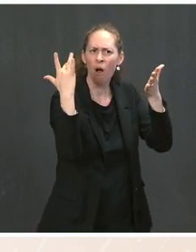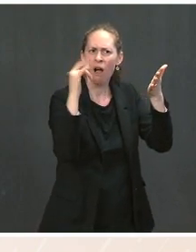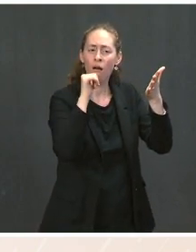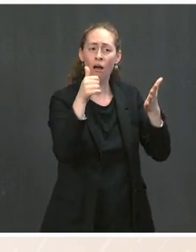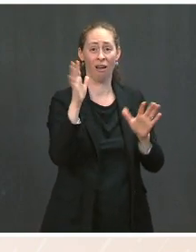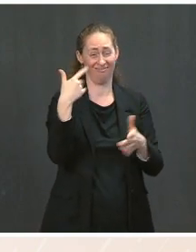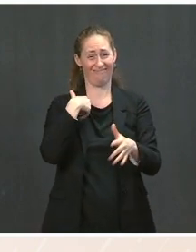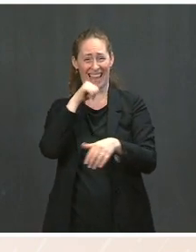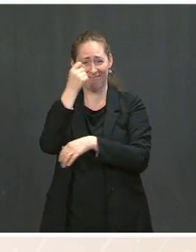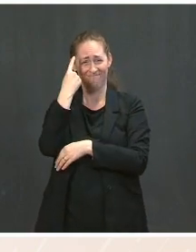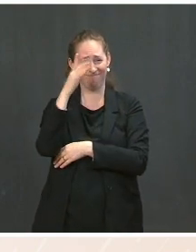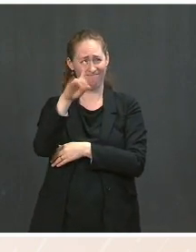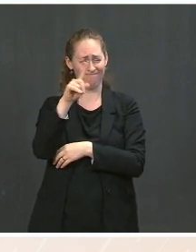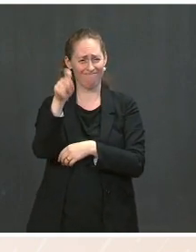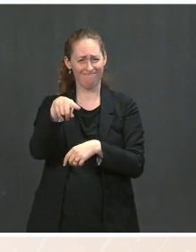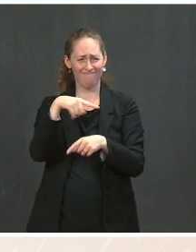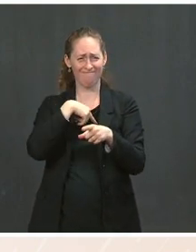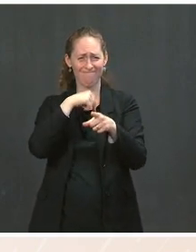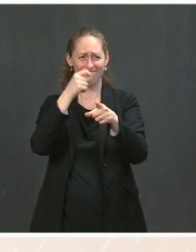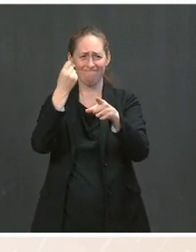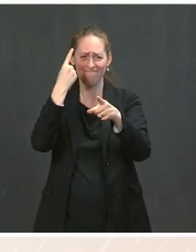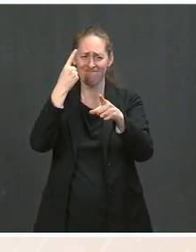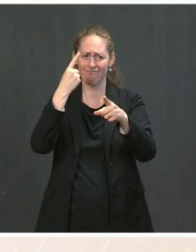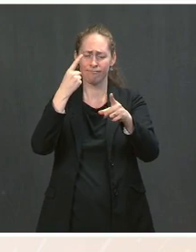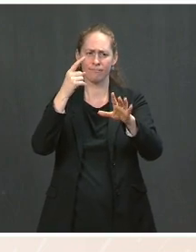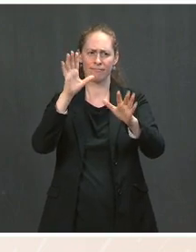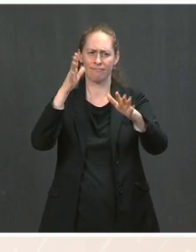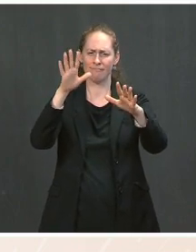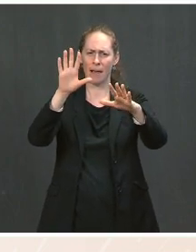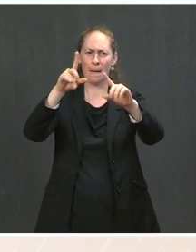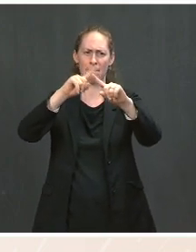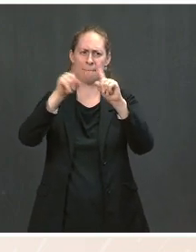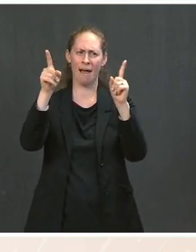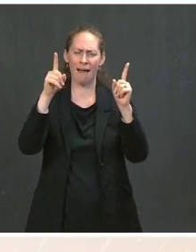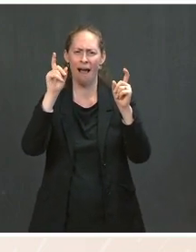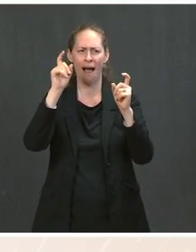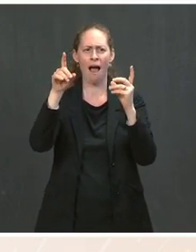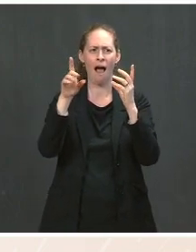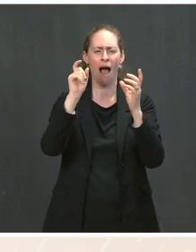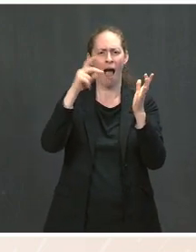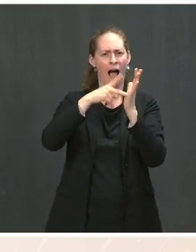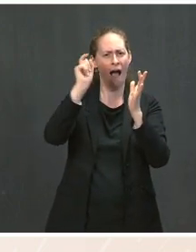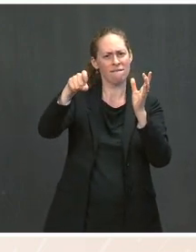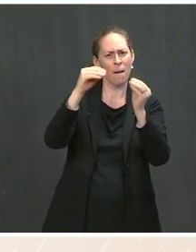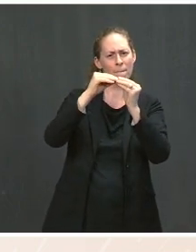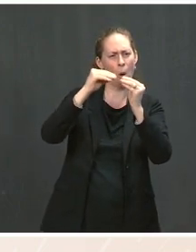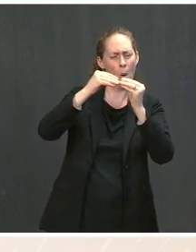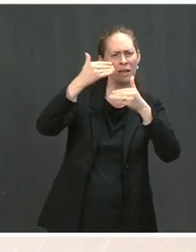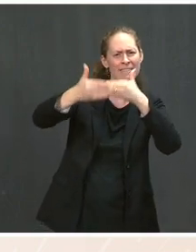if there's additional actions taken, we certainly preserve the option of putting additional actions in place.